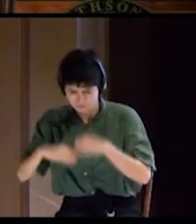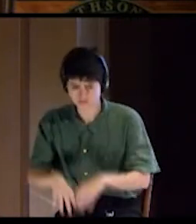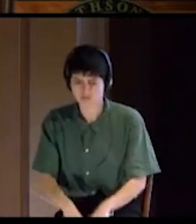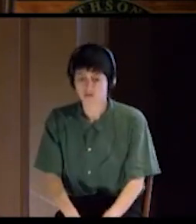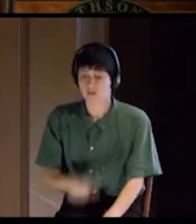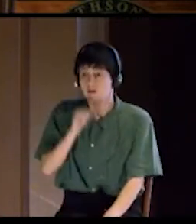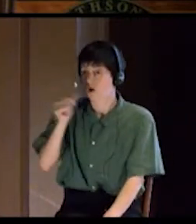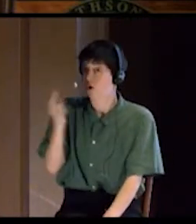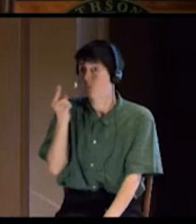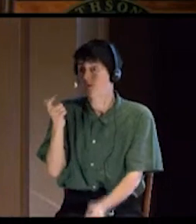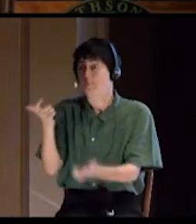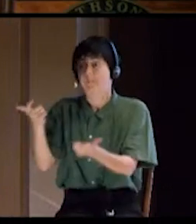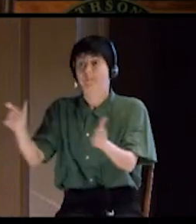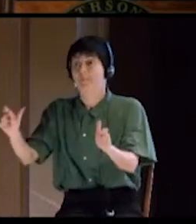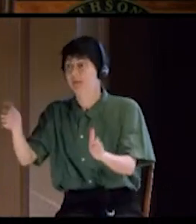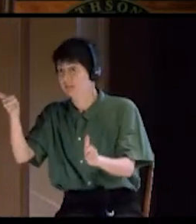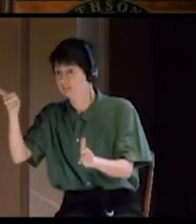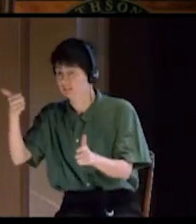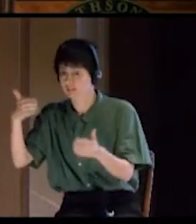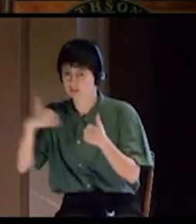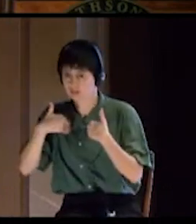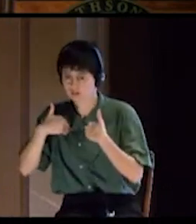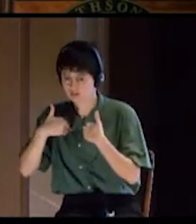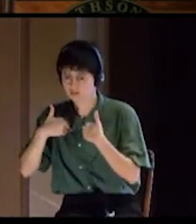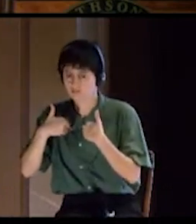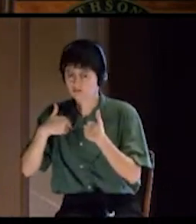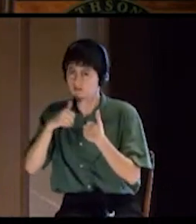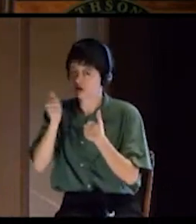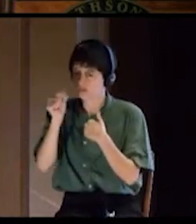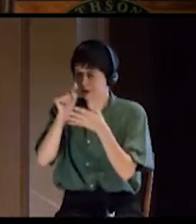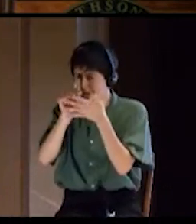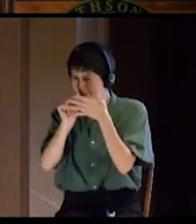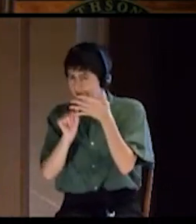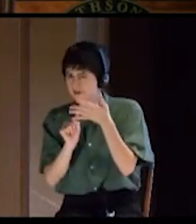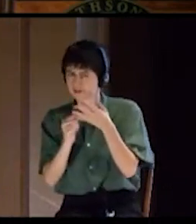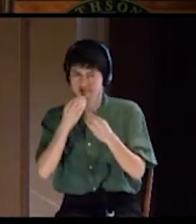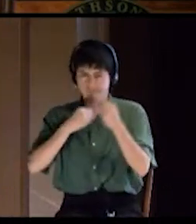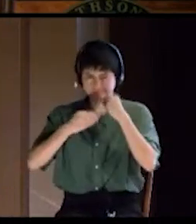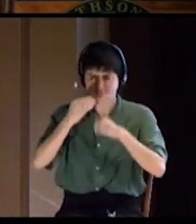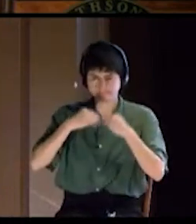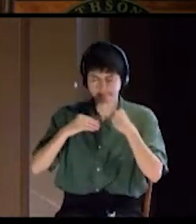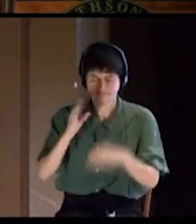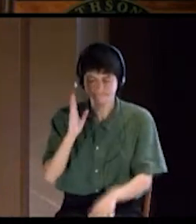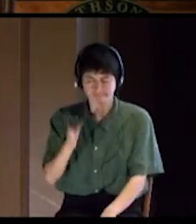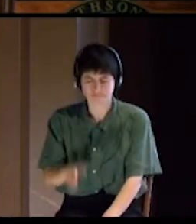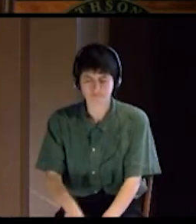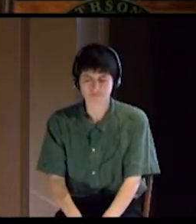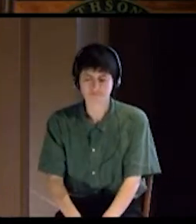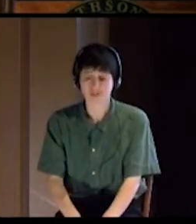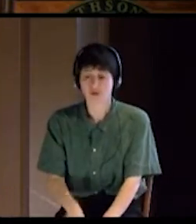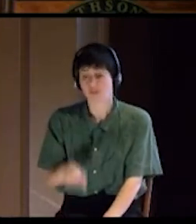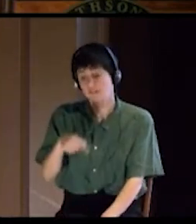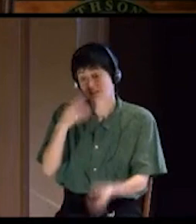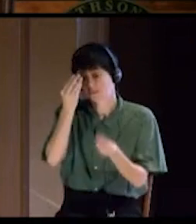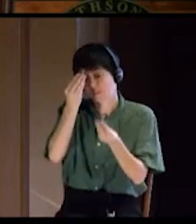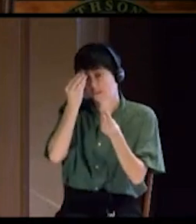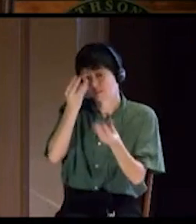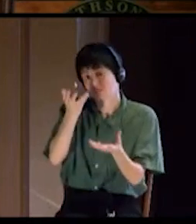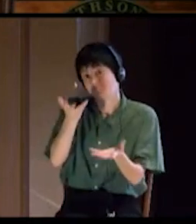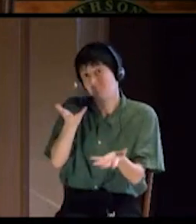There were a lot of other things as well. And while this is hopeful, I do want to add a little disclaimer that while sharks are resilient